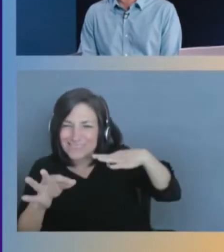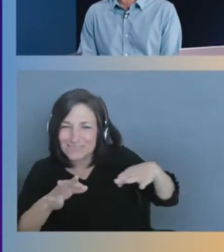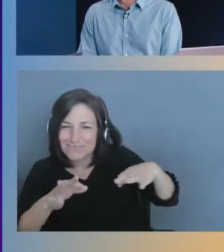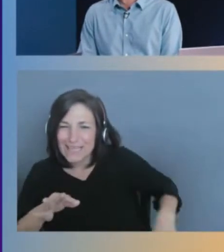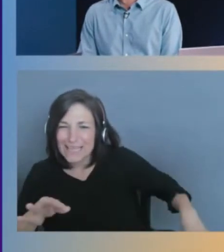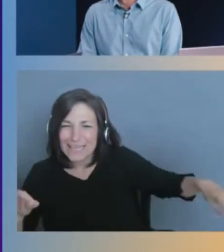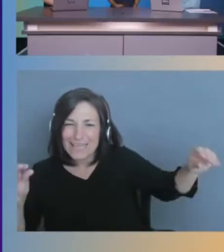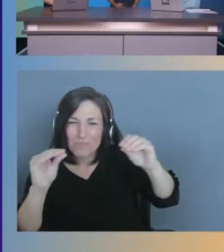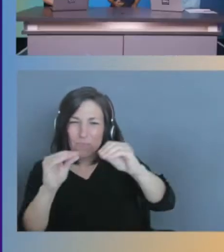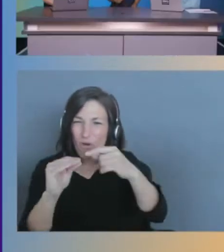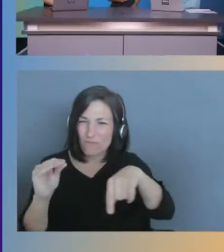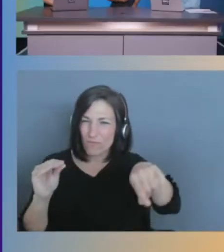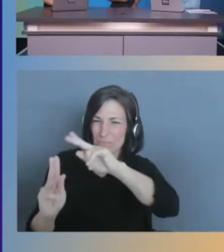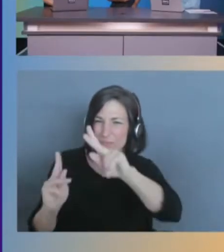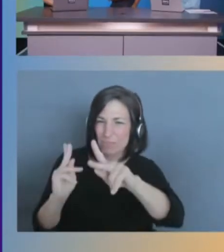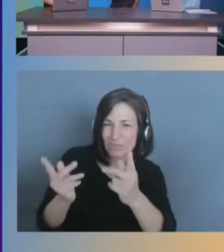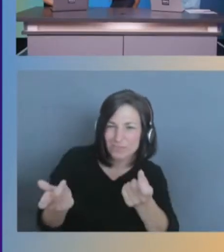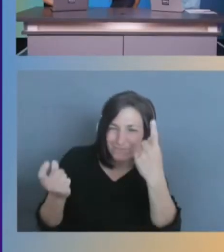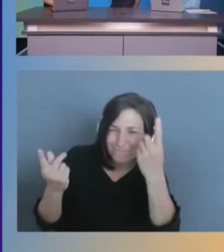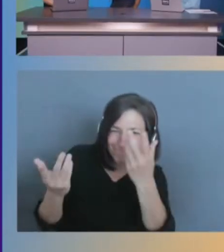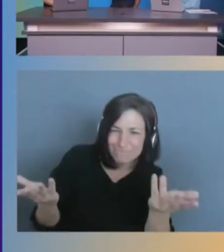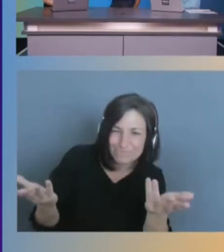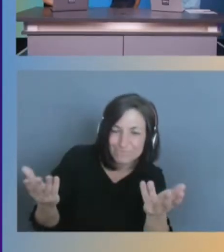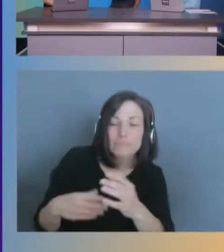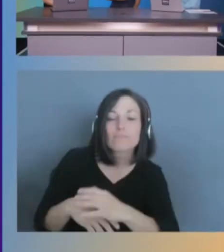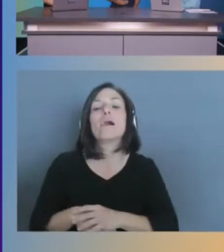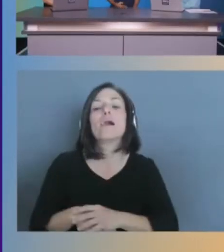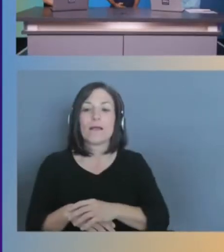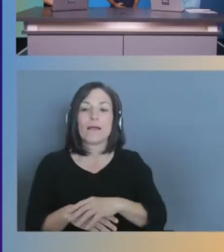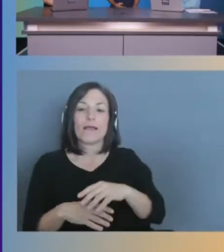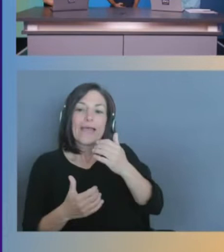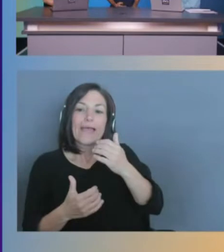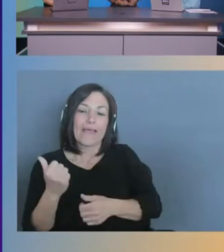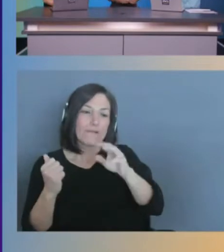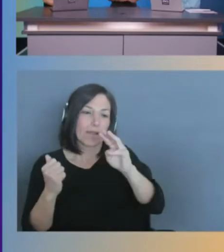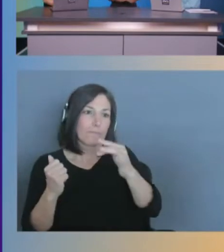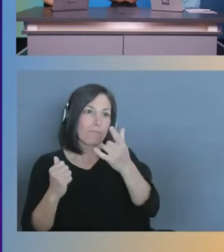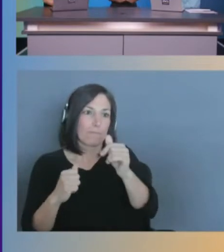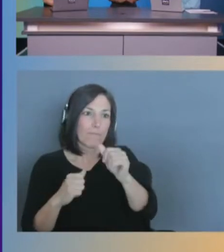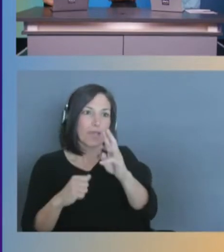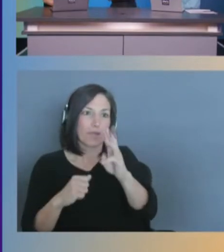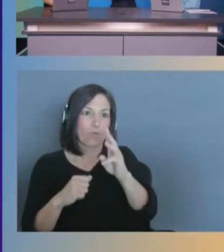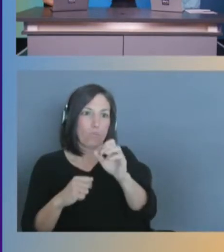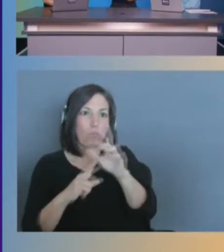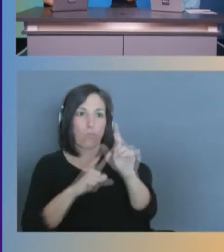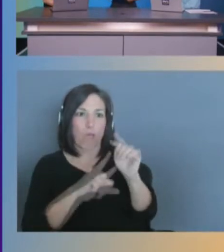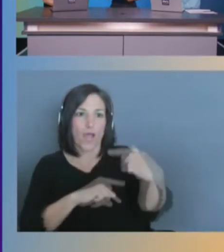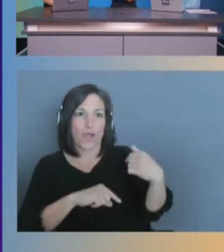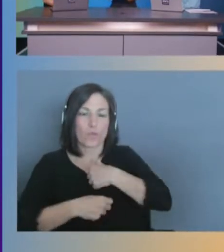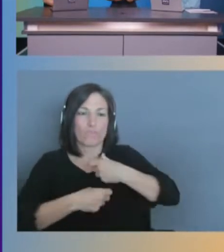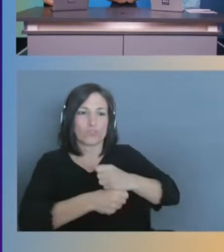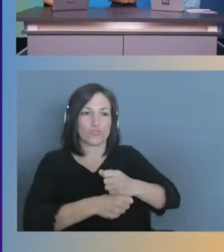Yeah, so, every megawatt hour we produce, we are displacing a fossil fuel generation.